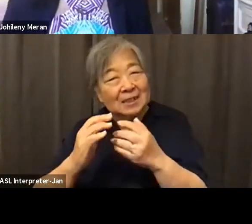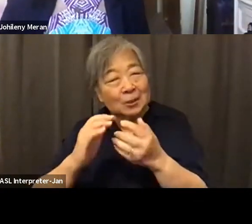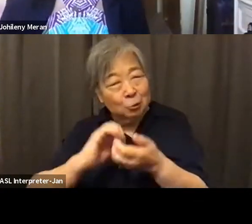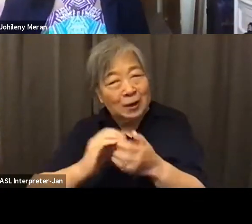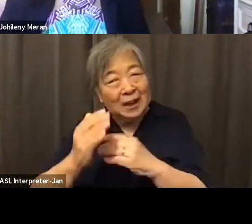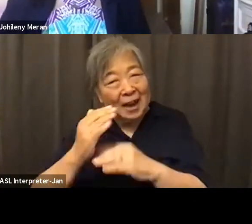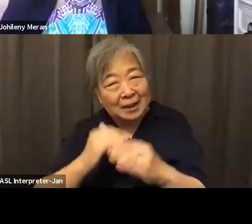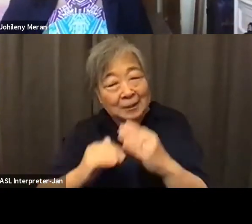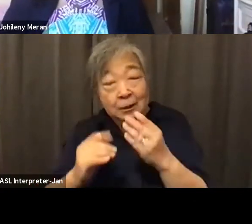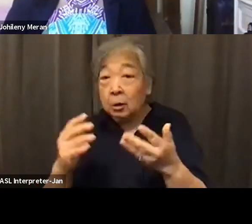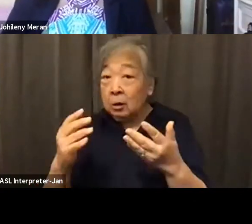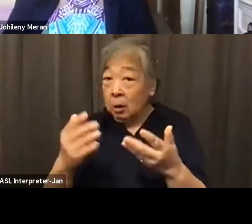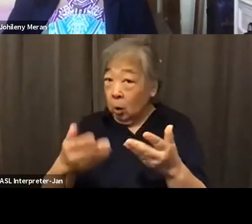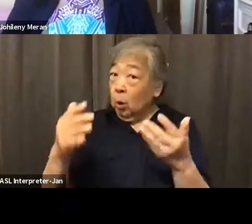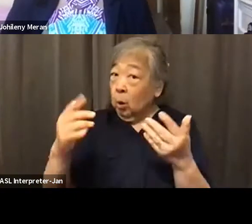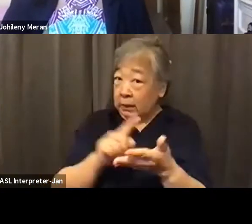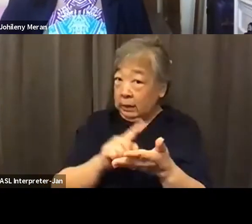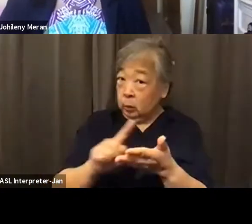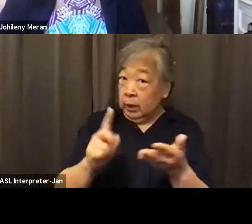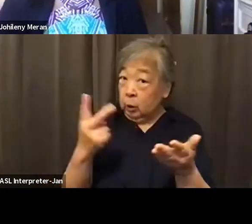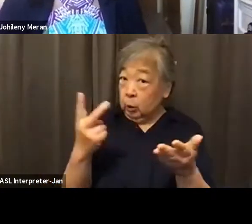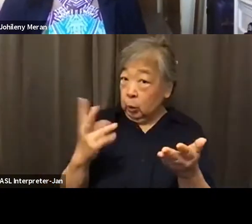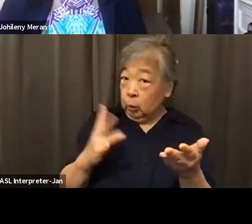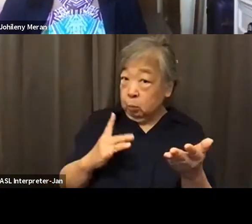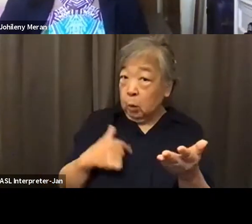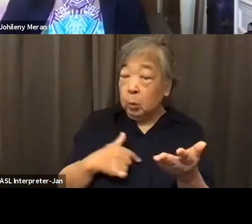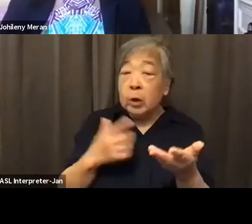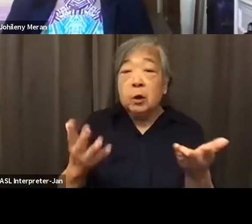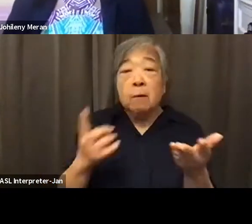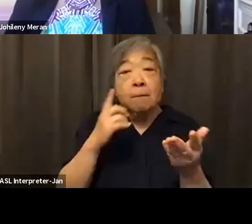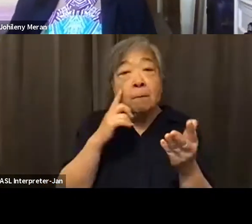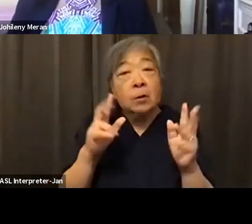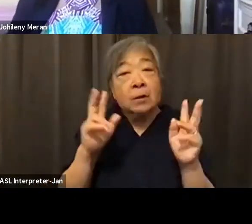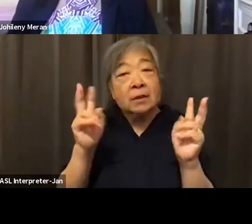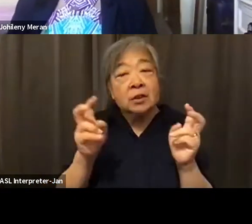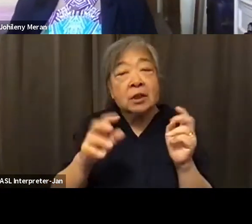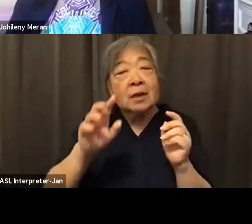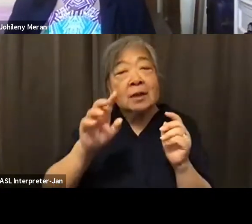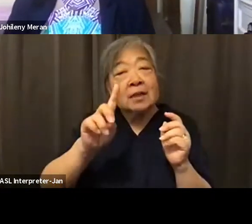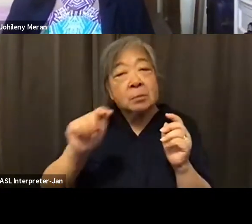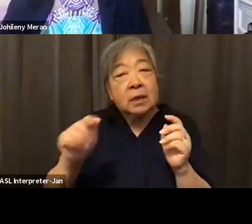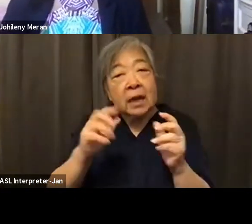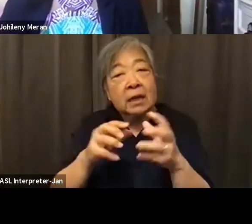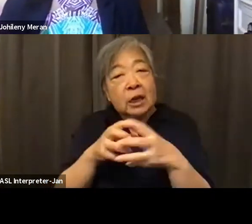We're here for the session on Disability and Intersectionality: A Conversation With International